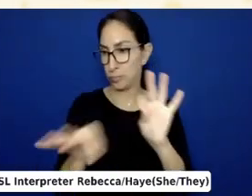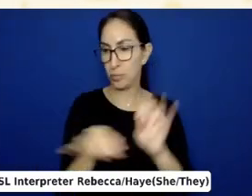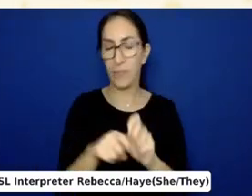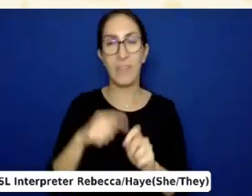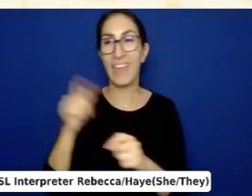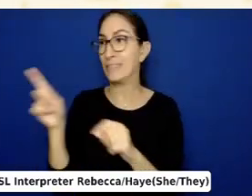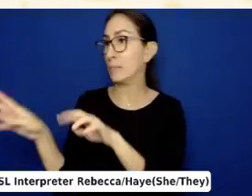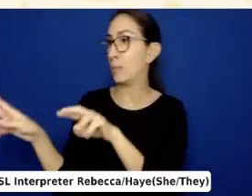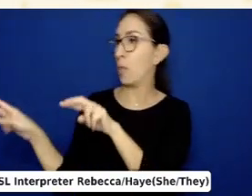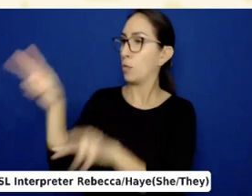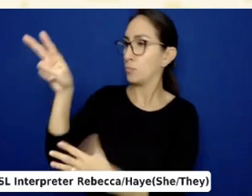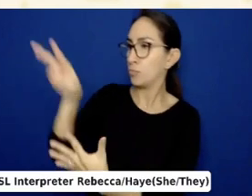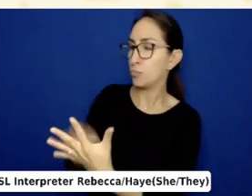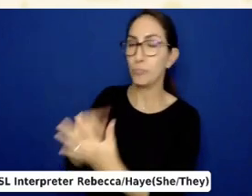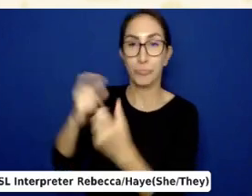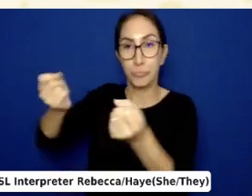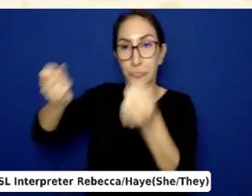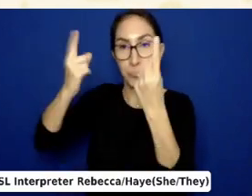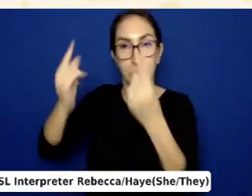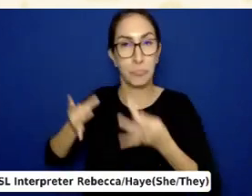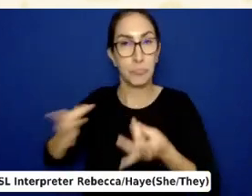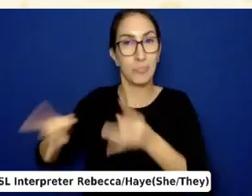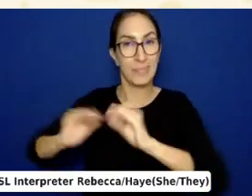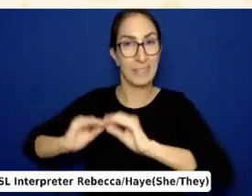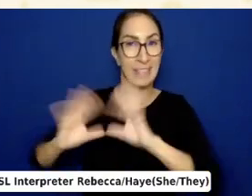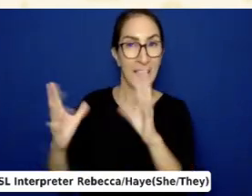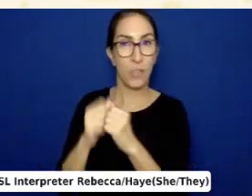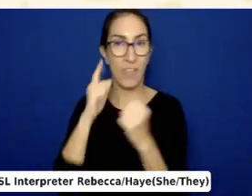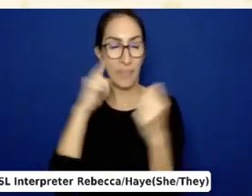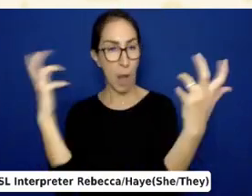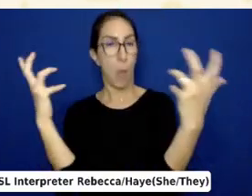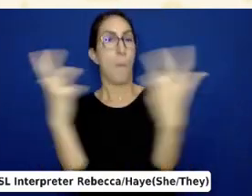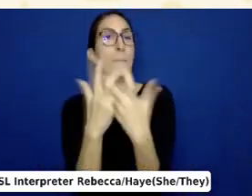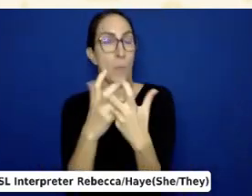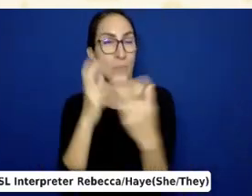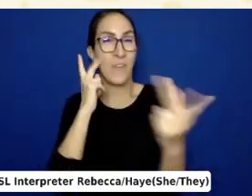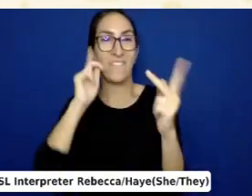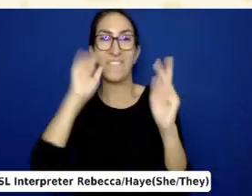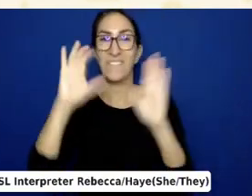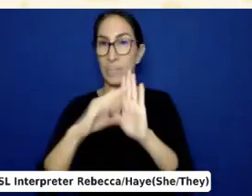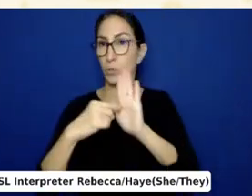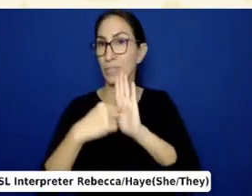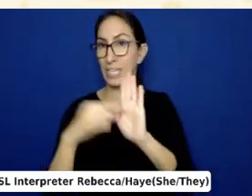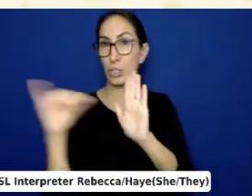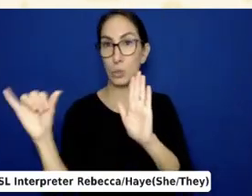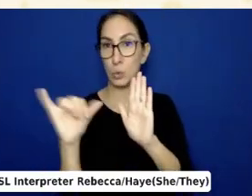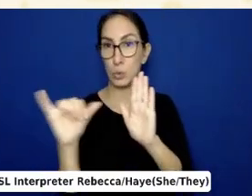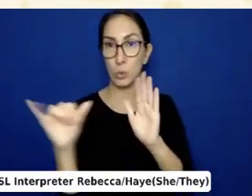on your visualizations, because it will be the best way for you to create content that will be accessible,